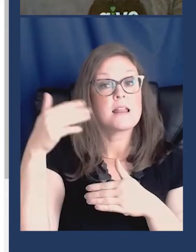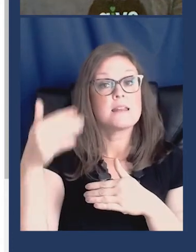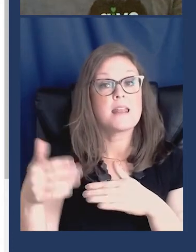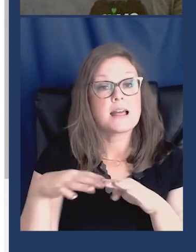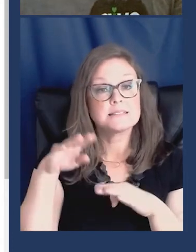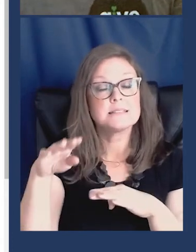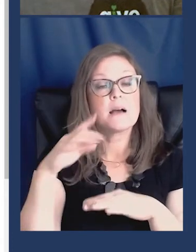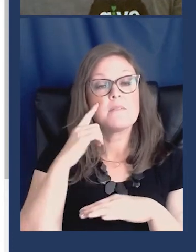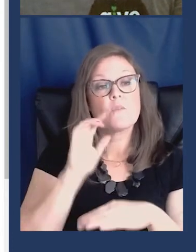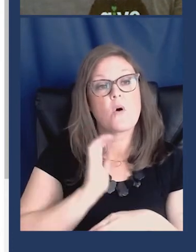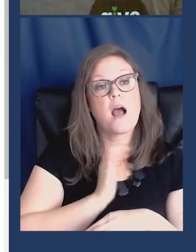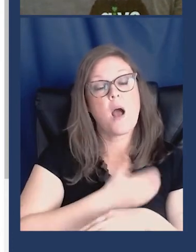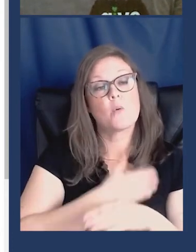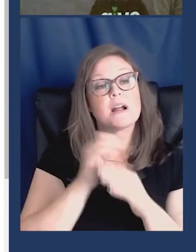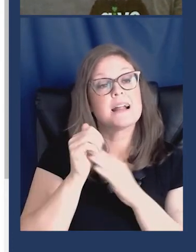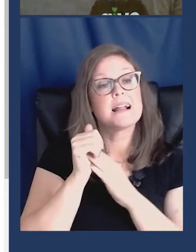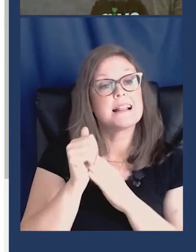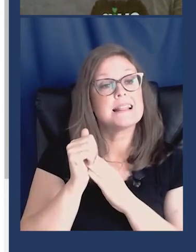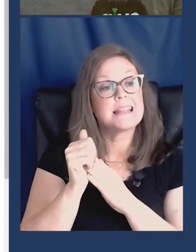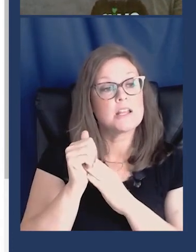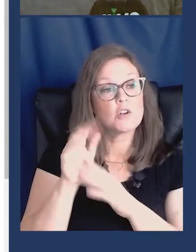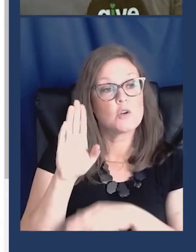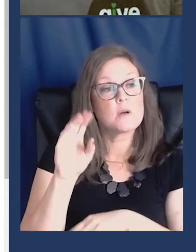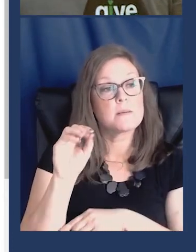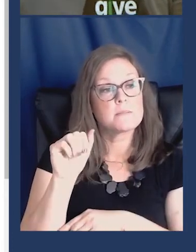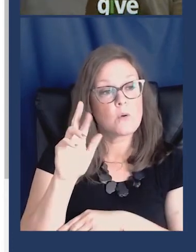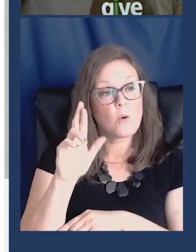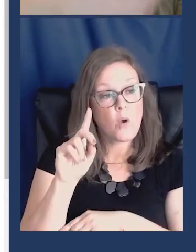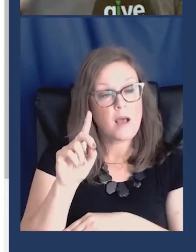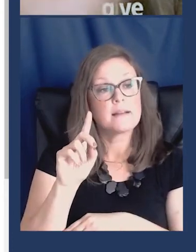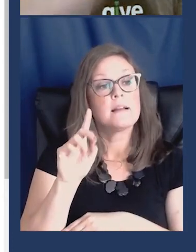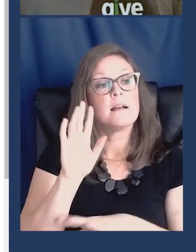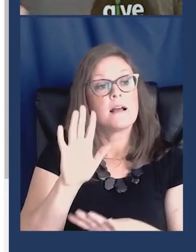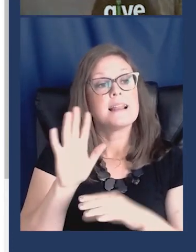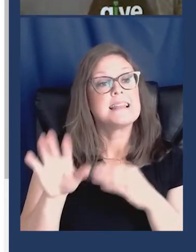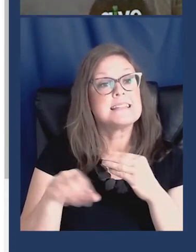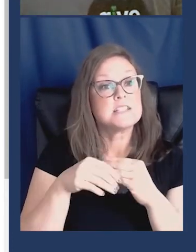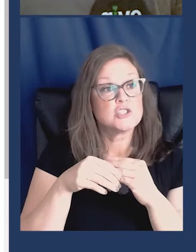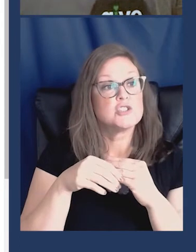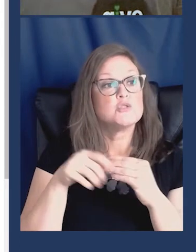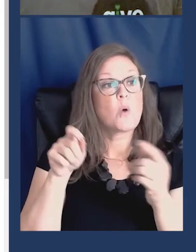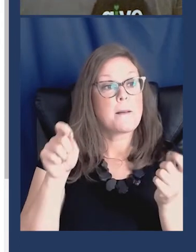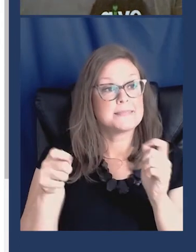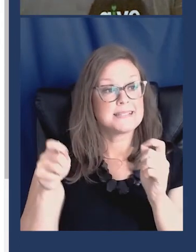So in addition to updating the score, we'd also like to show the global leaderboard.